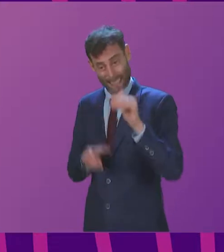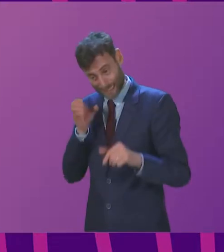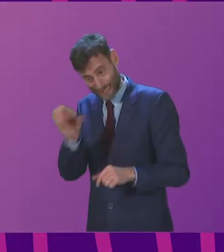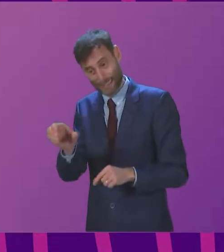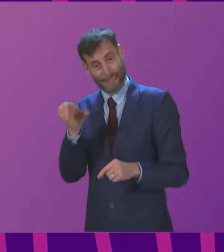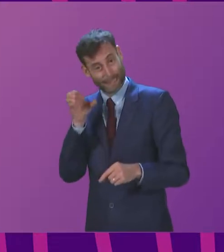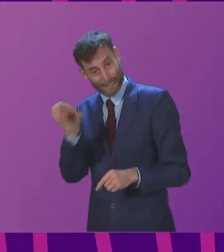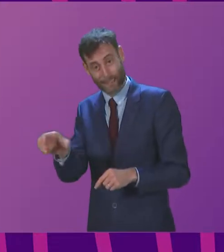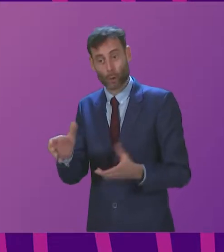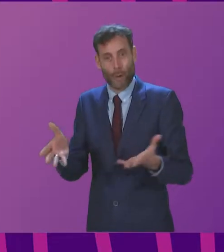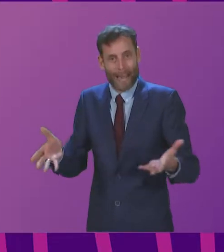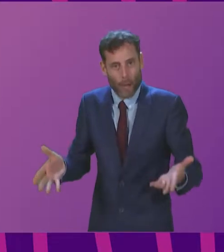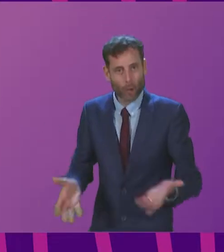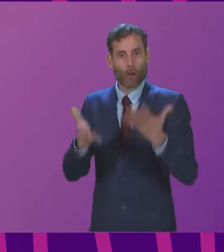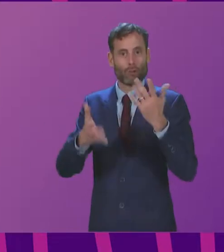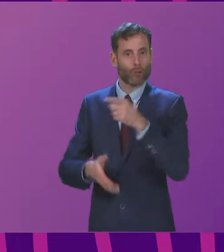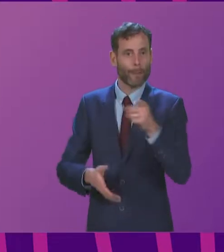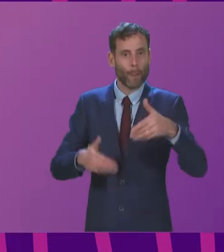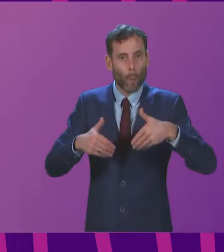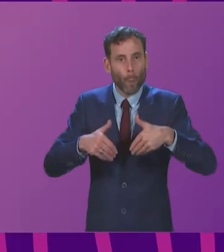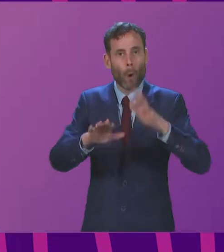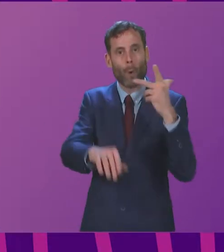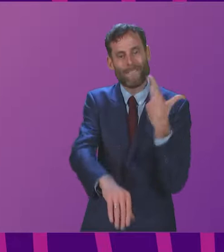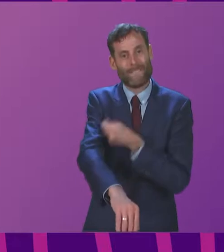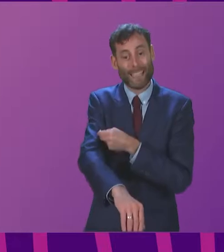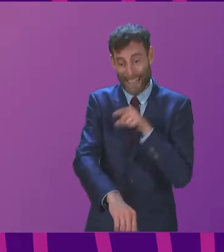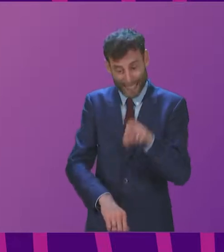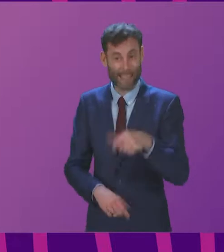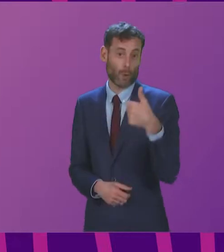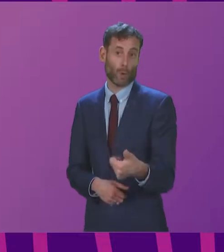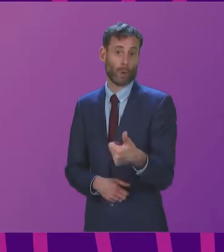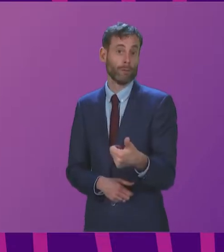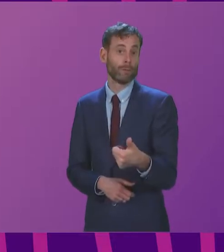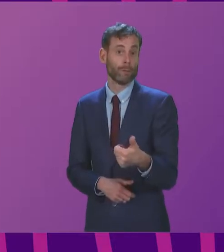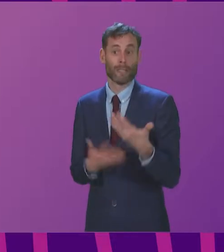to increase rates of vaccination, which is a good thing. Now that we are going into a winter period,